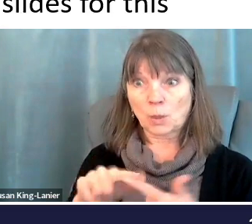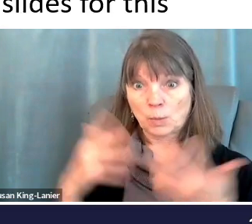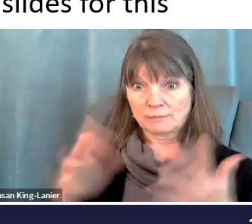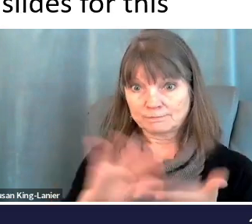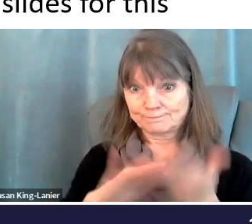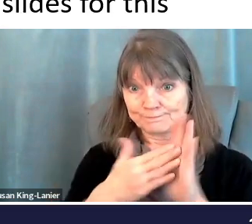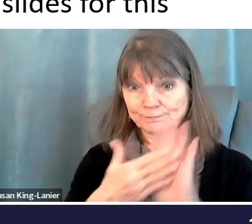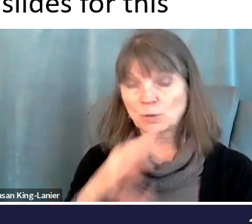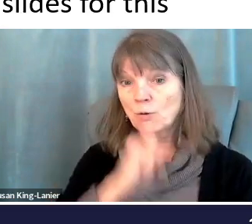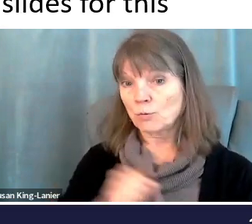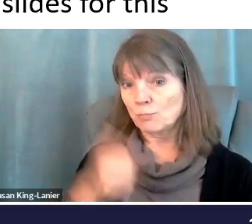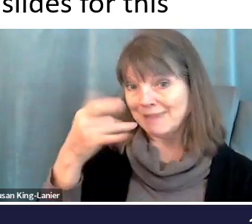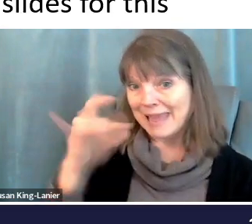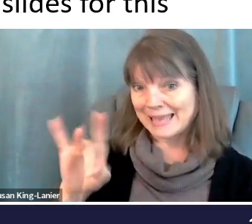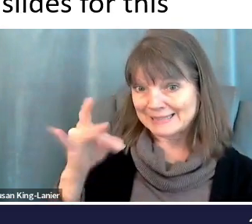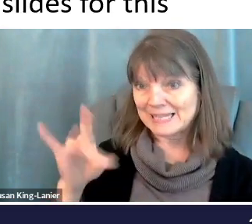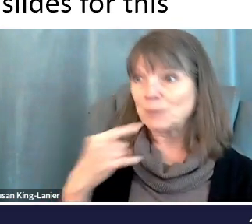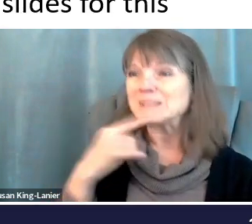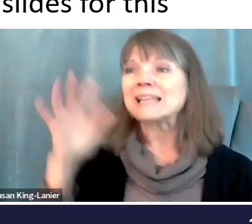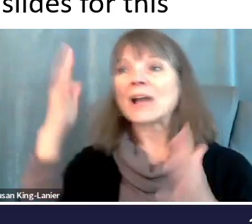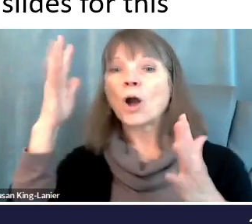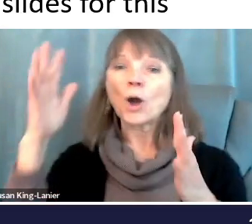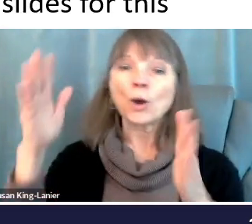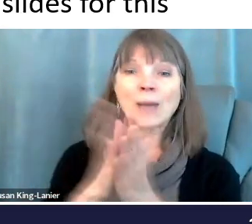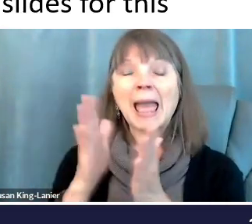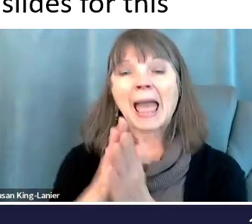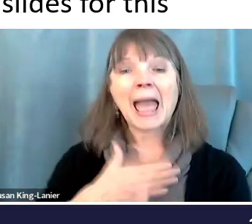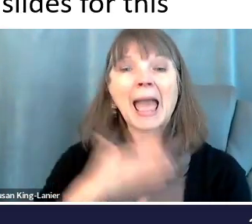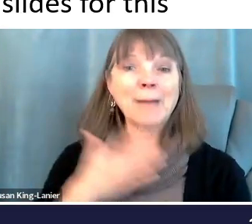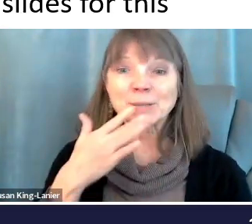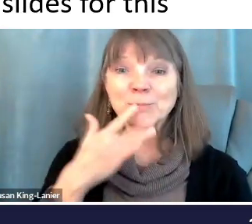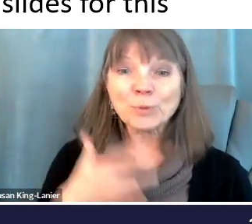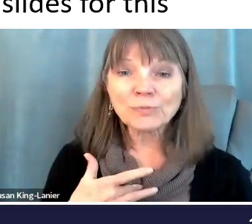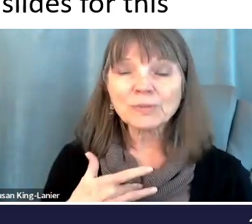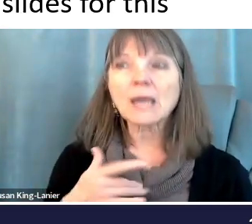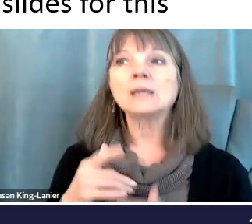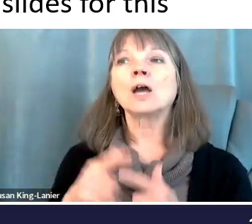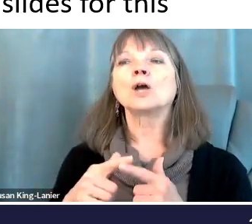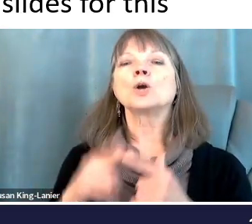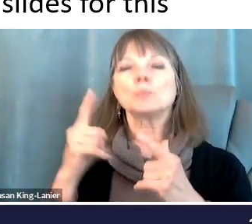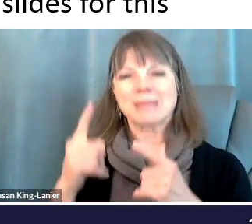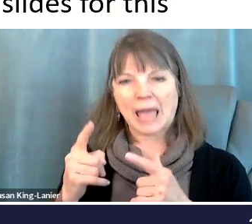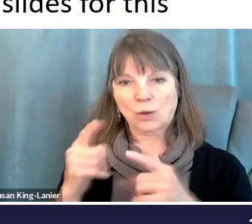And when they turn 18, we reach out in the app, we let them know, happy birthday, you've now turned 18.